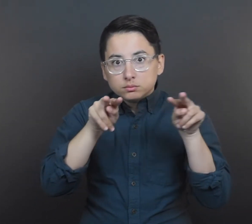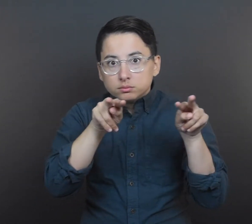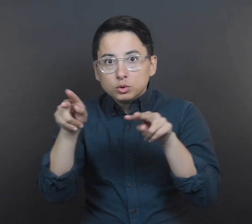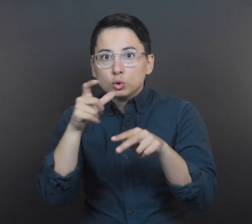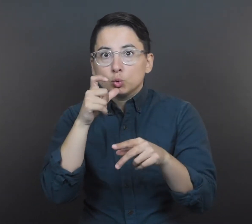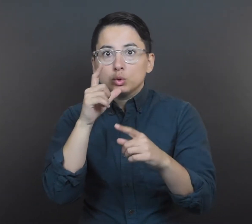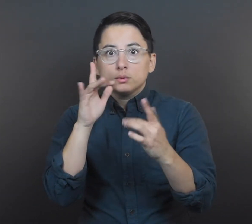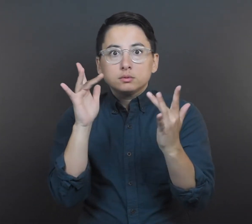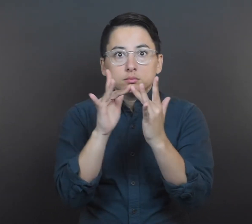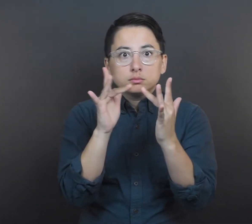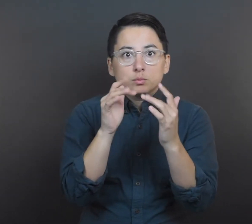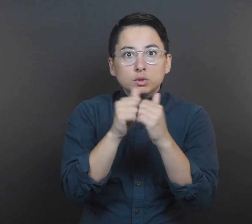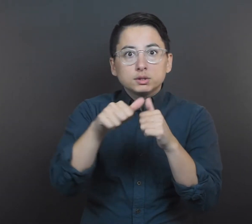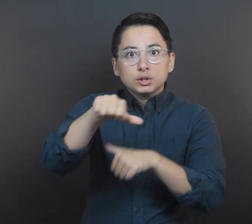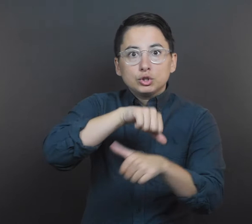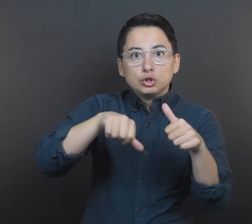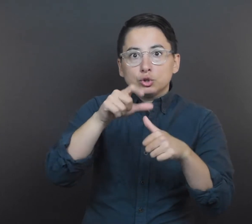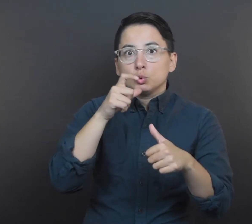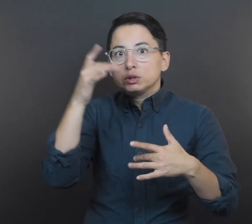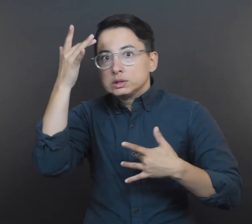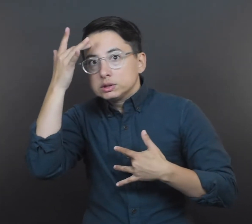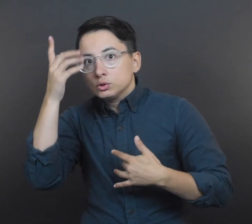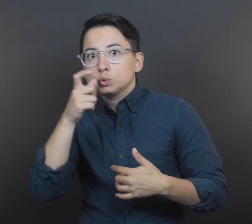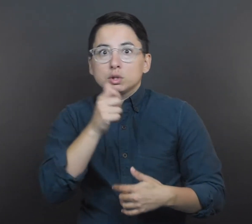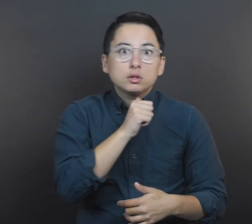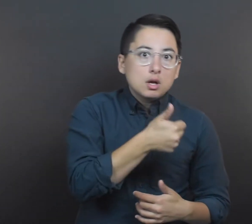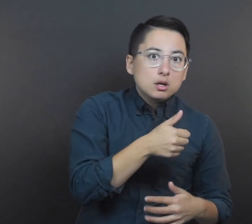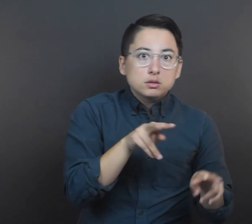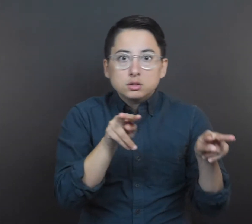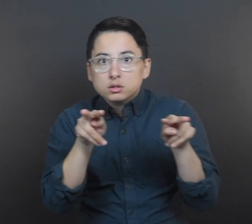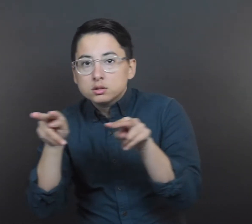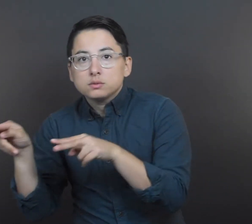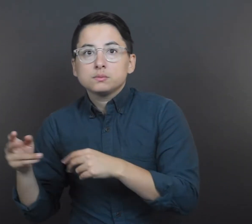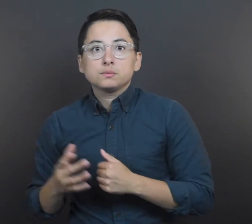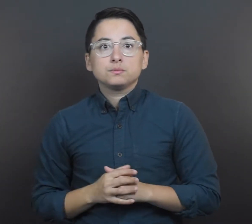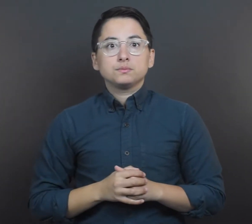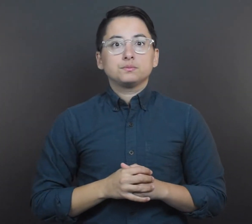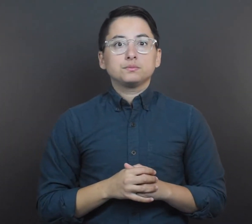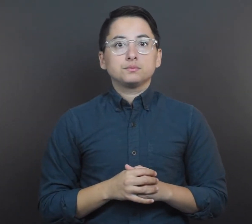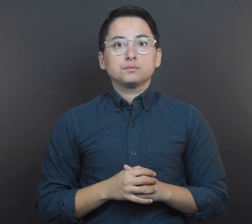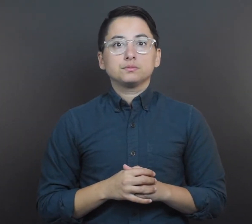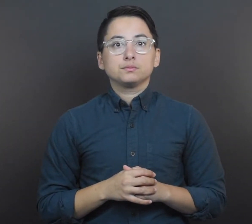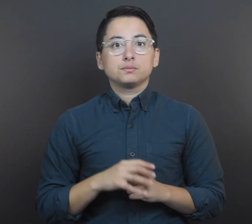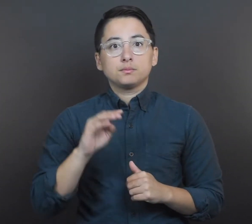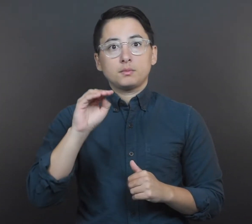the order of the day became contact tracing instead.